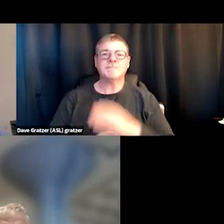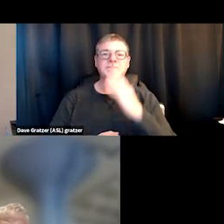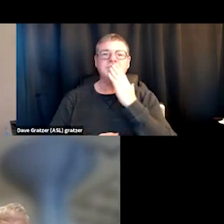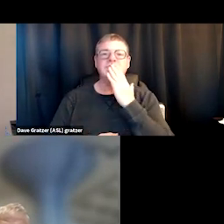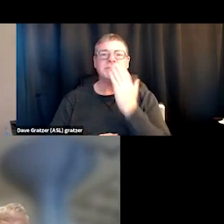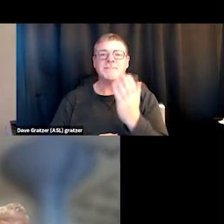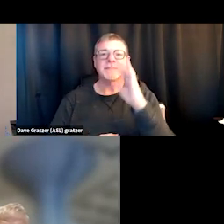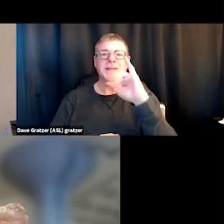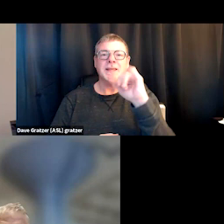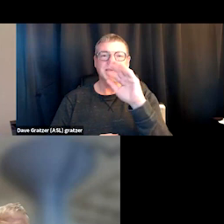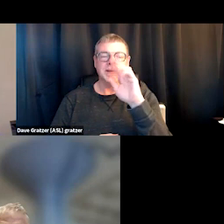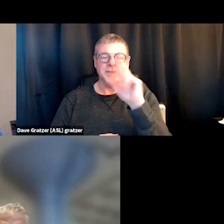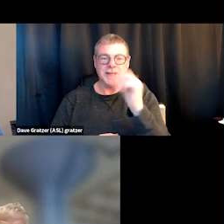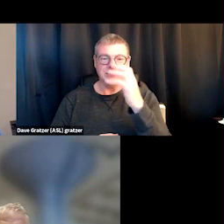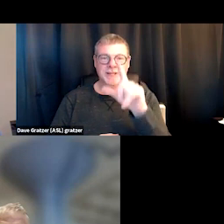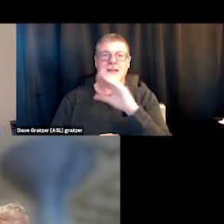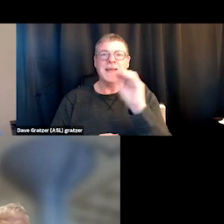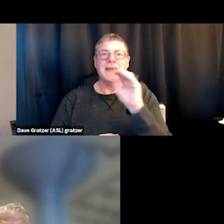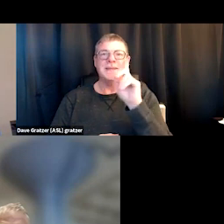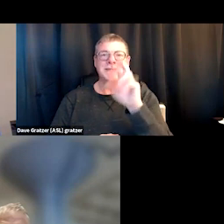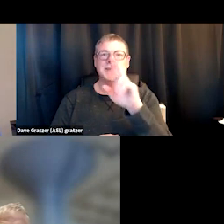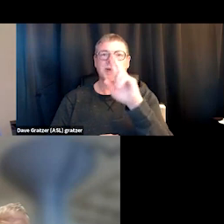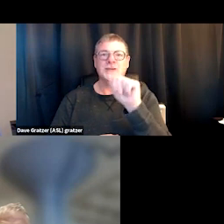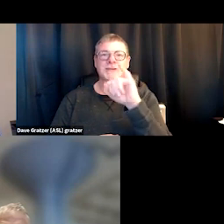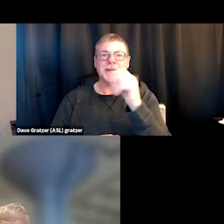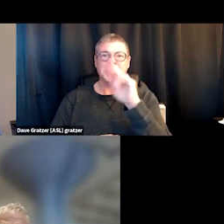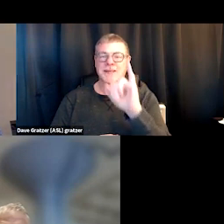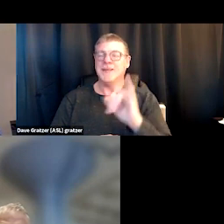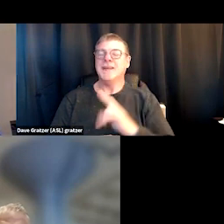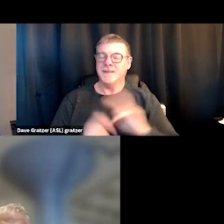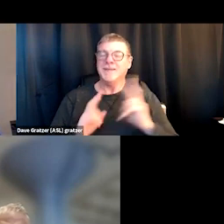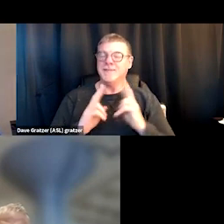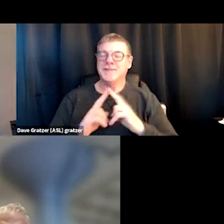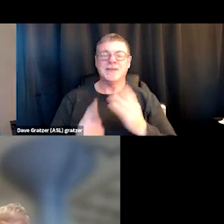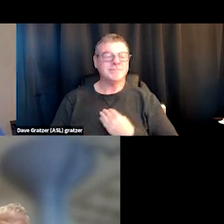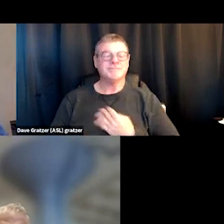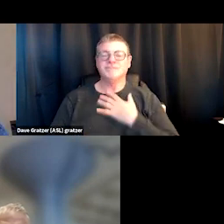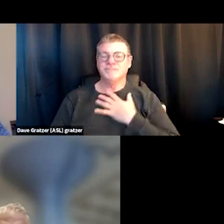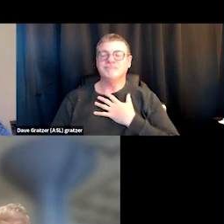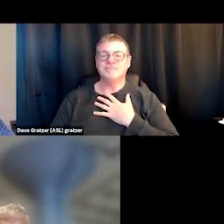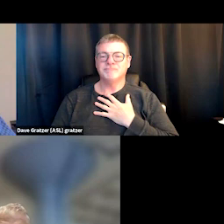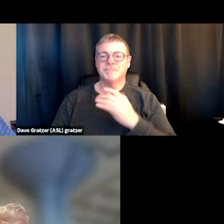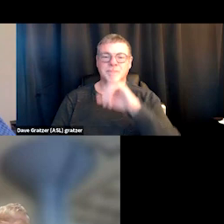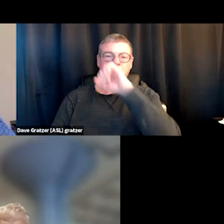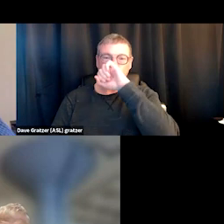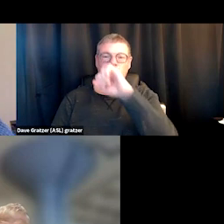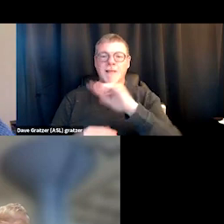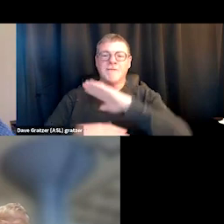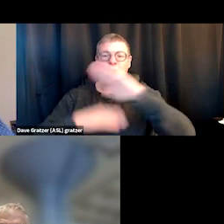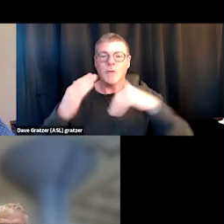And thanks, Dr. Rajni, that was very enlightening. I really love the whole-person care emphasis